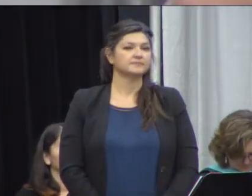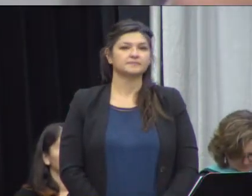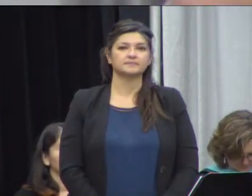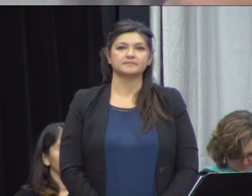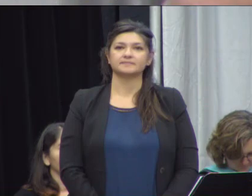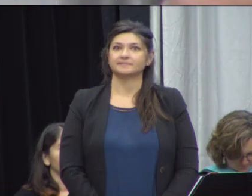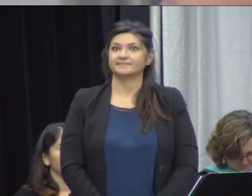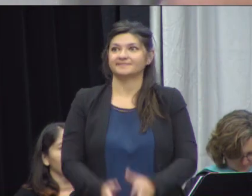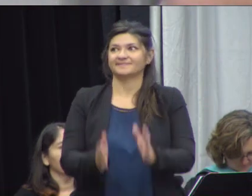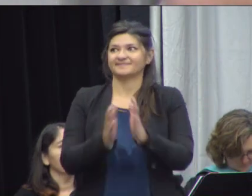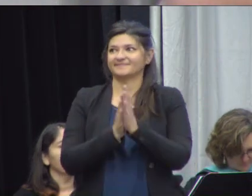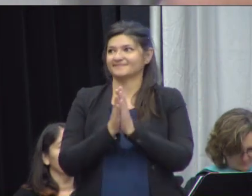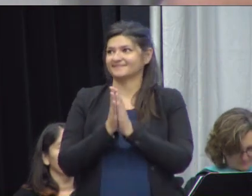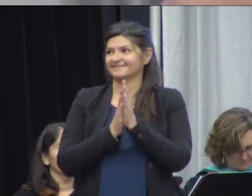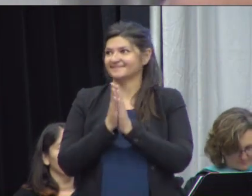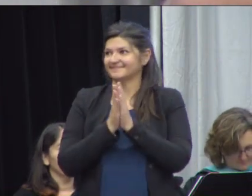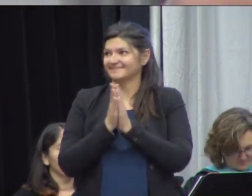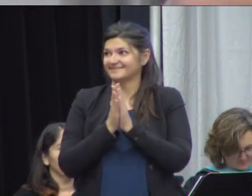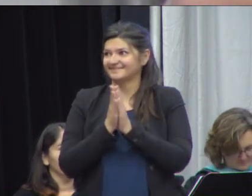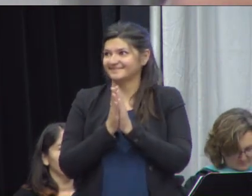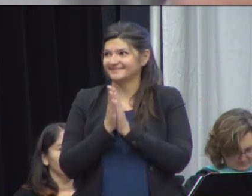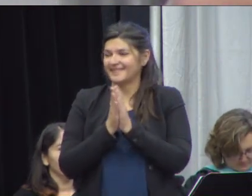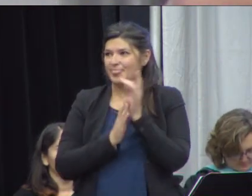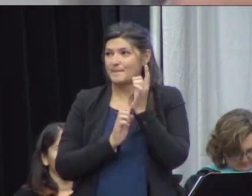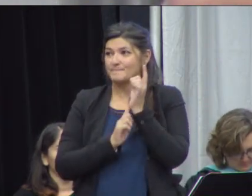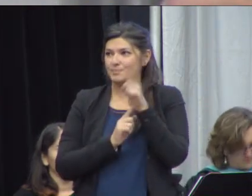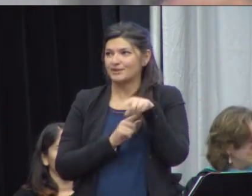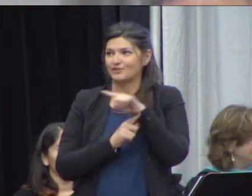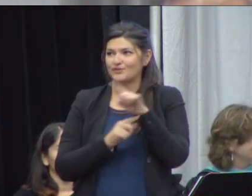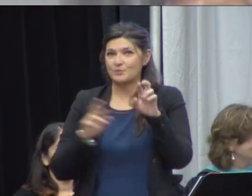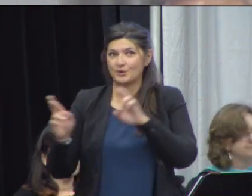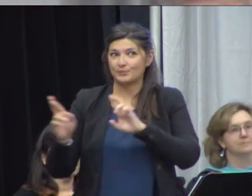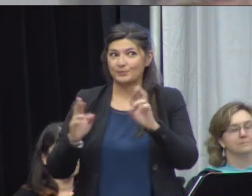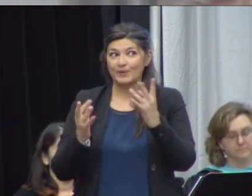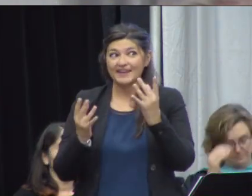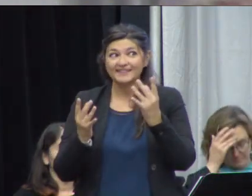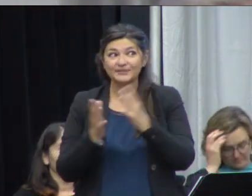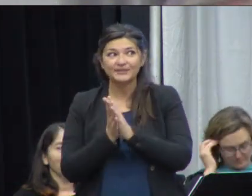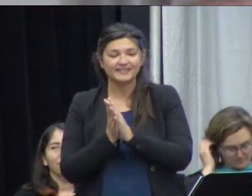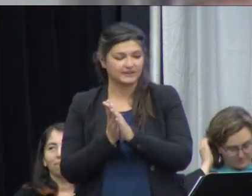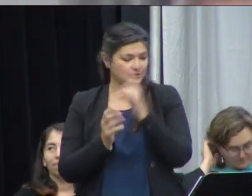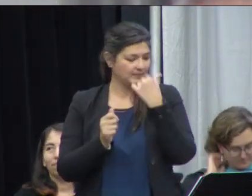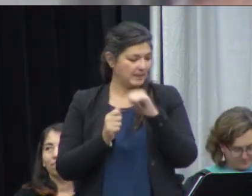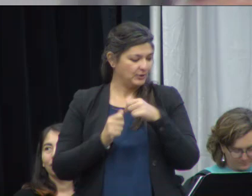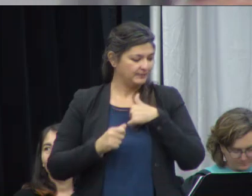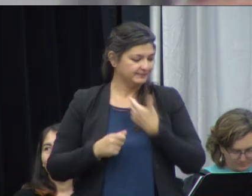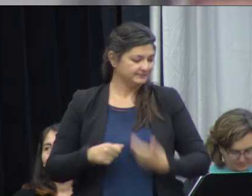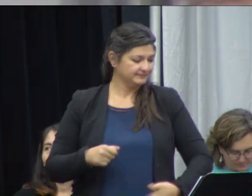All right, here's what we've been waiting for. Board member, Mrs. Crystal Tapia-Romero, the graduates